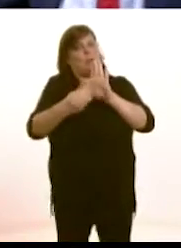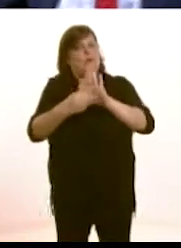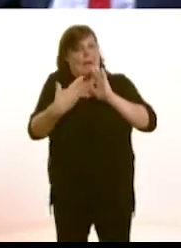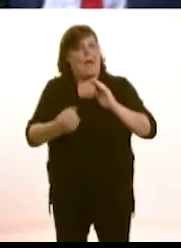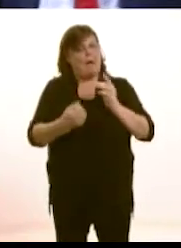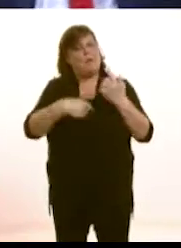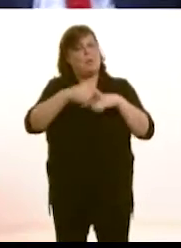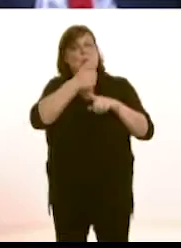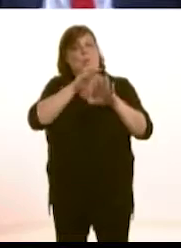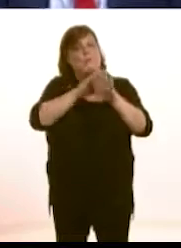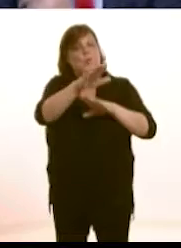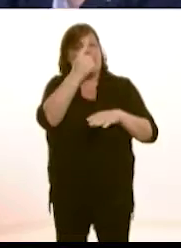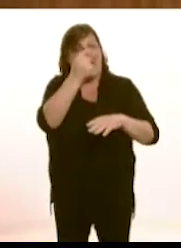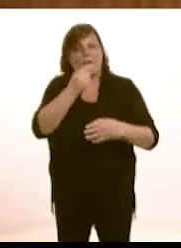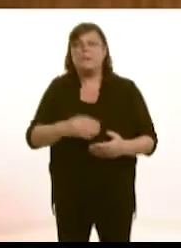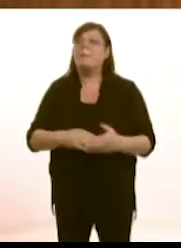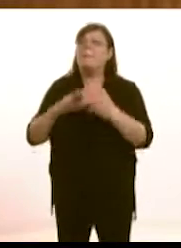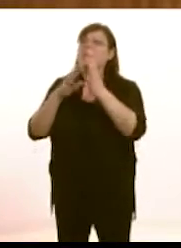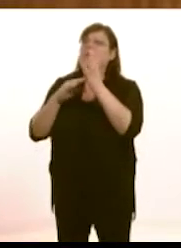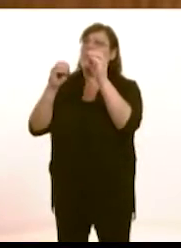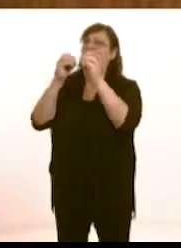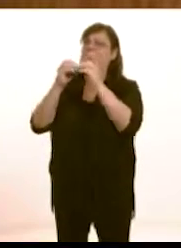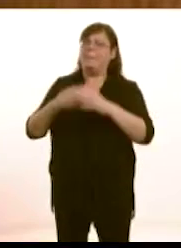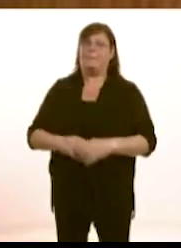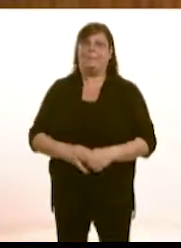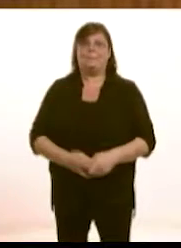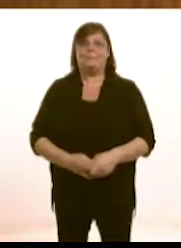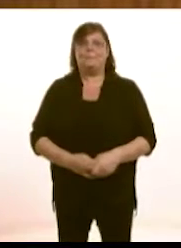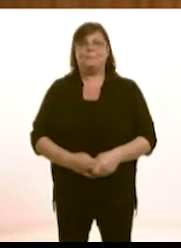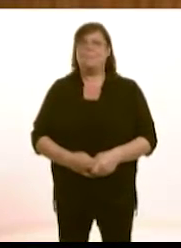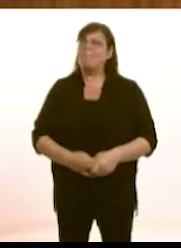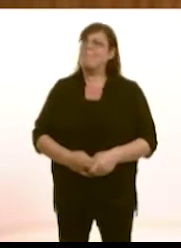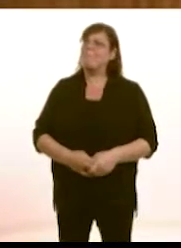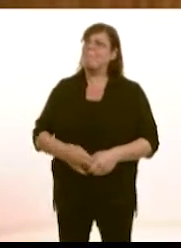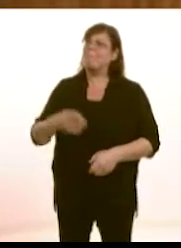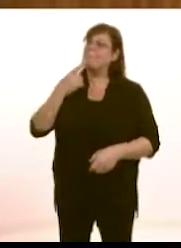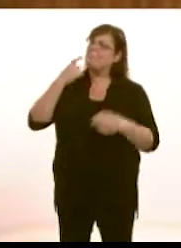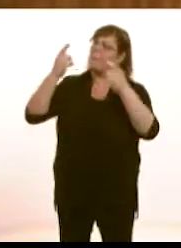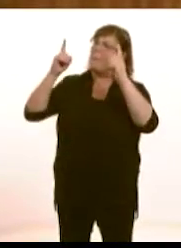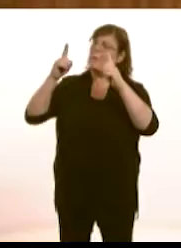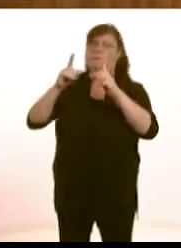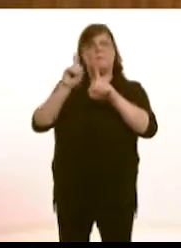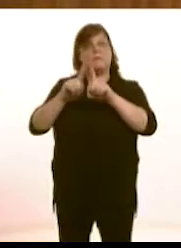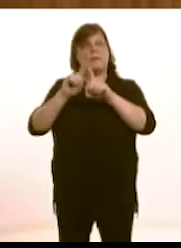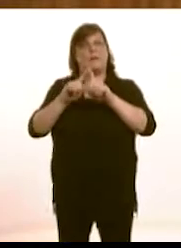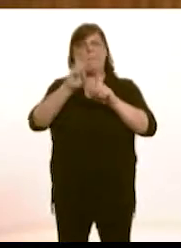Michelle Brown: First Minister, areas across Wales have a substantial amount of brownfield